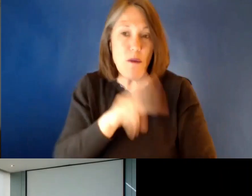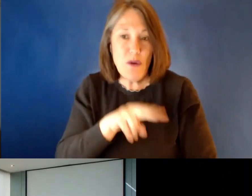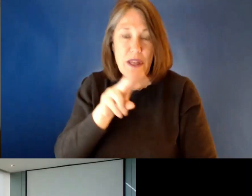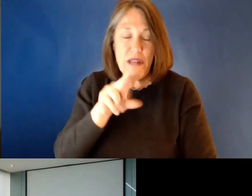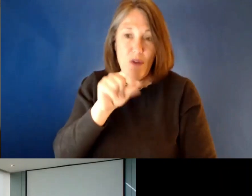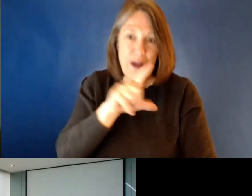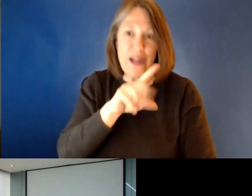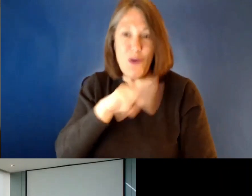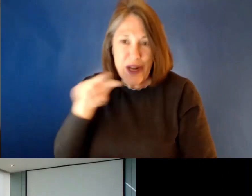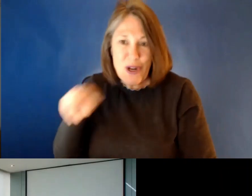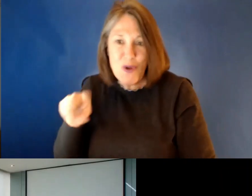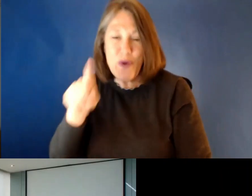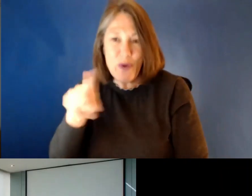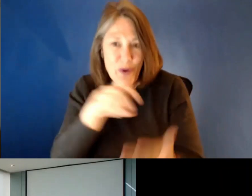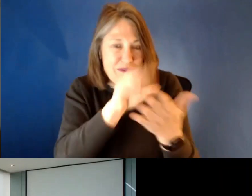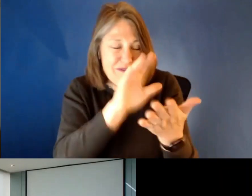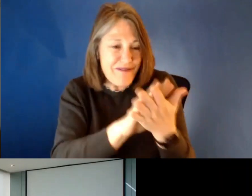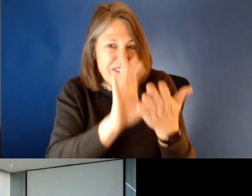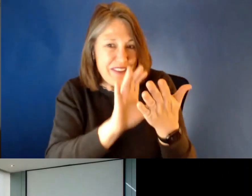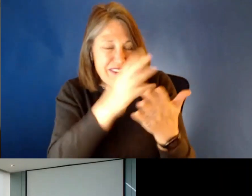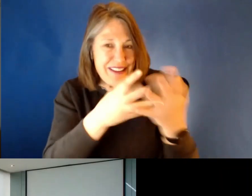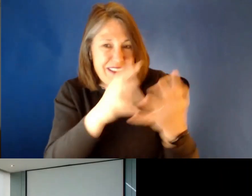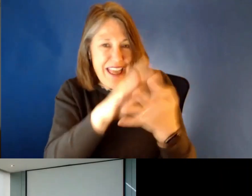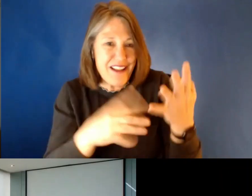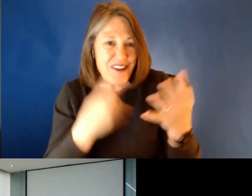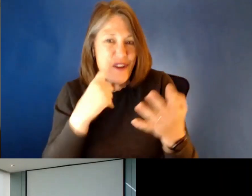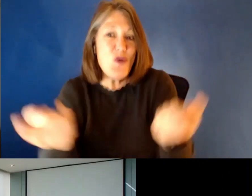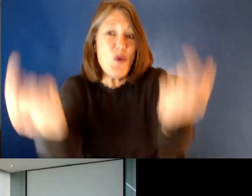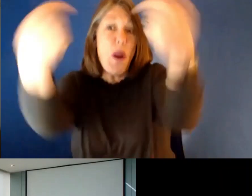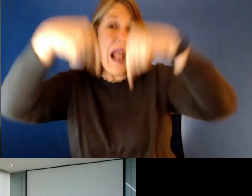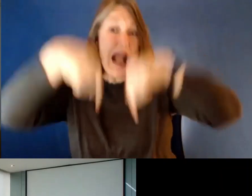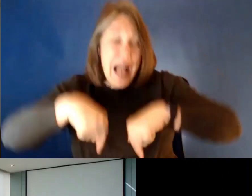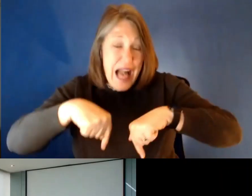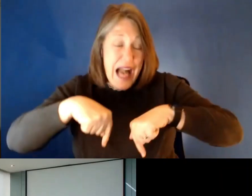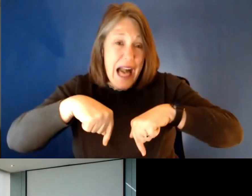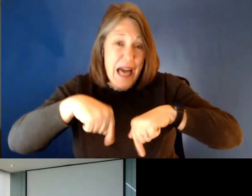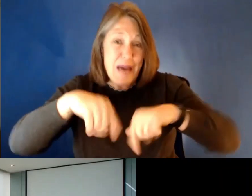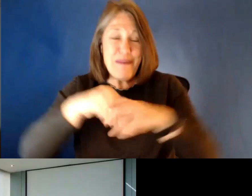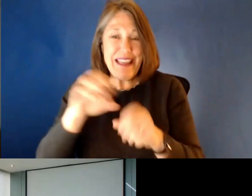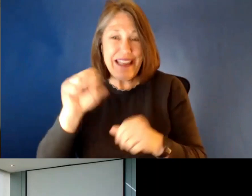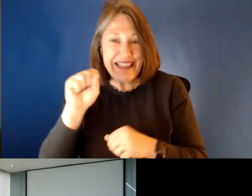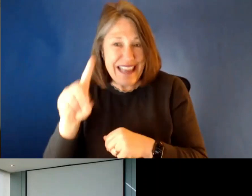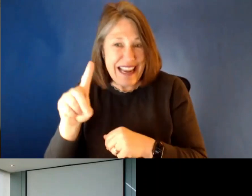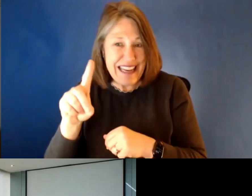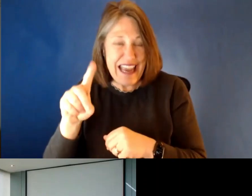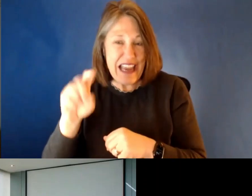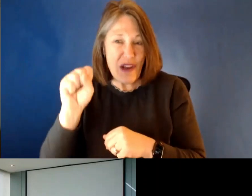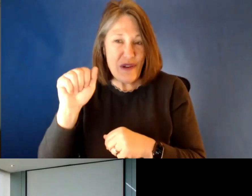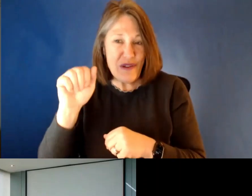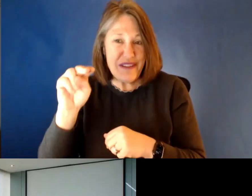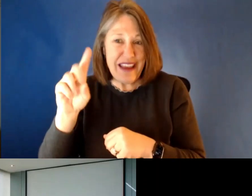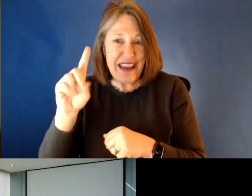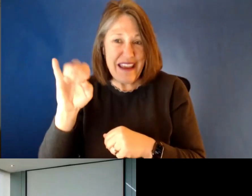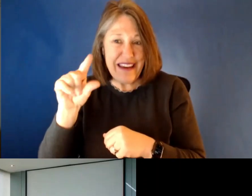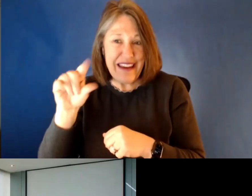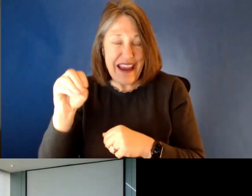for coming and joining with us 06:09:06 in San Diego, California. But this